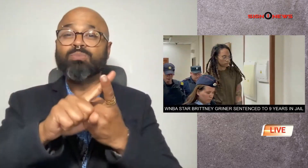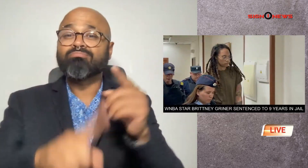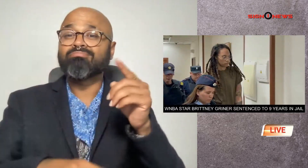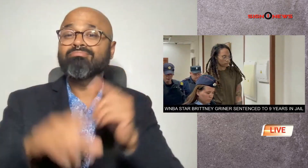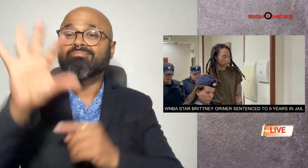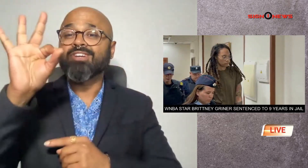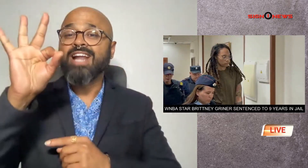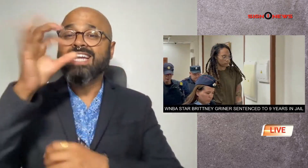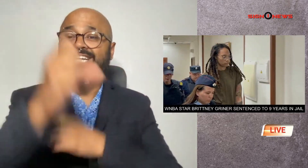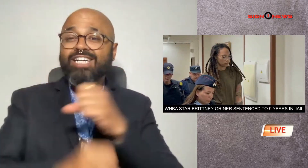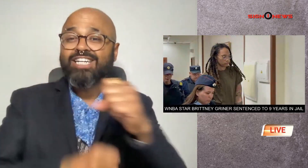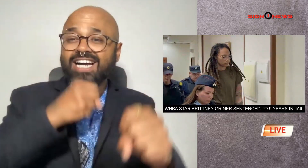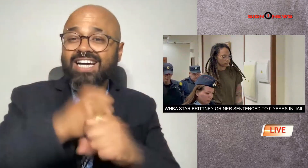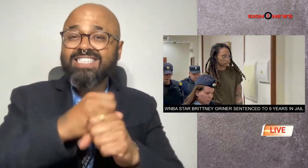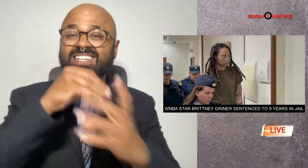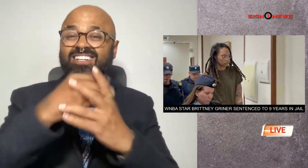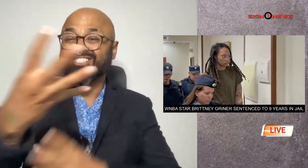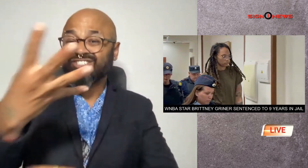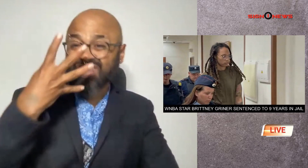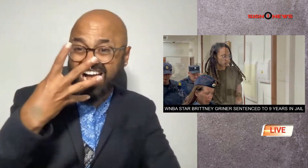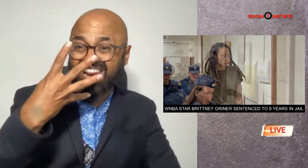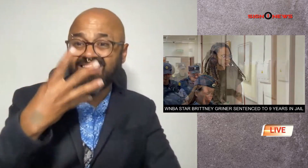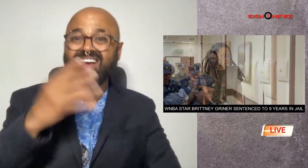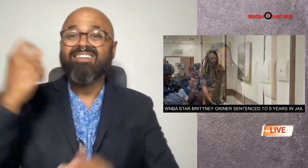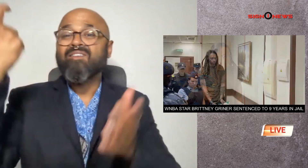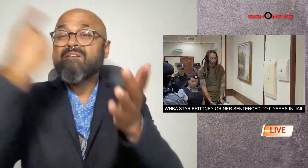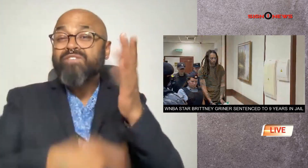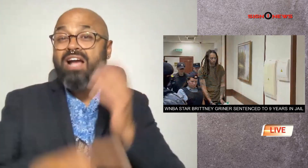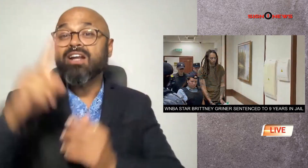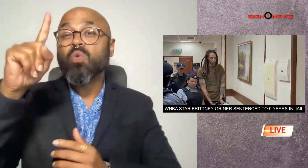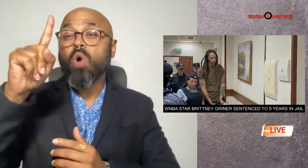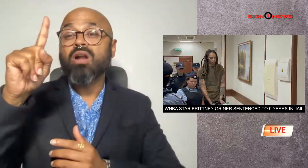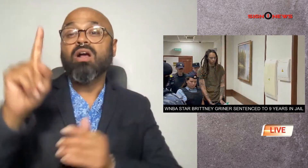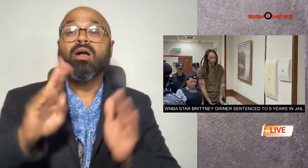she was then sentenced to nine years in jail and fined 1 million rubles